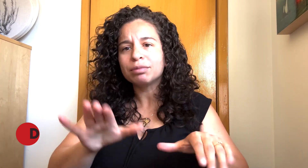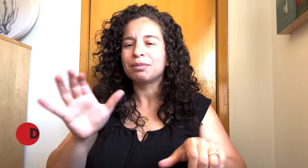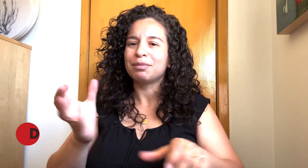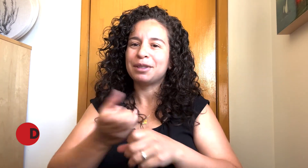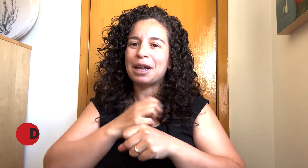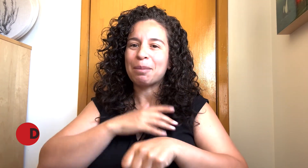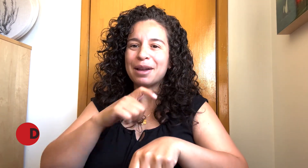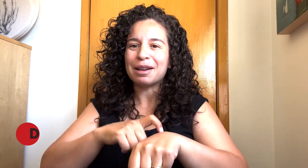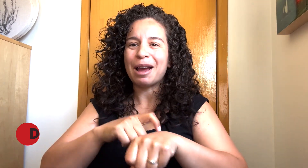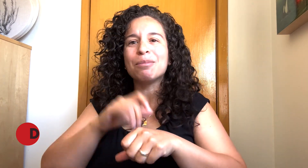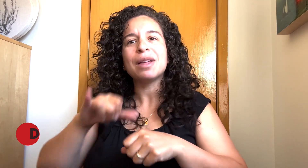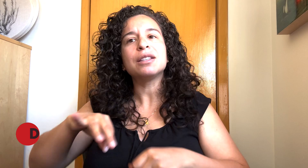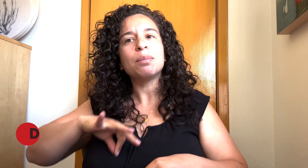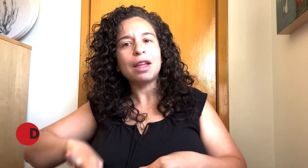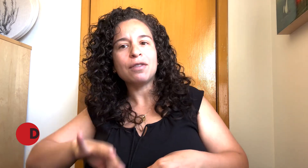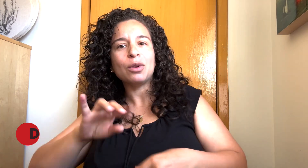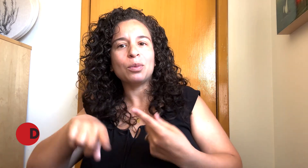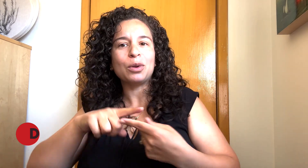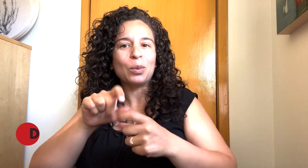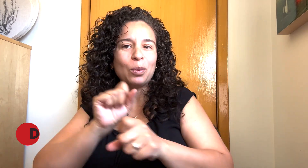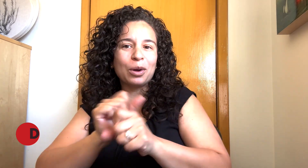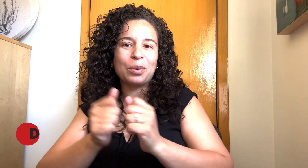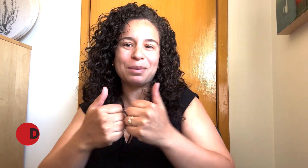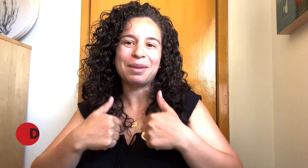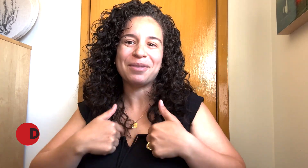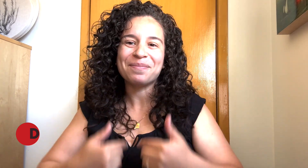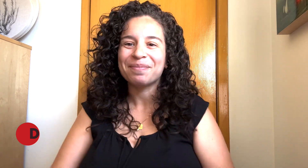I'll always take my time. That's the benefit of working with me.